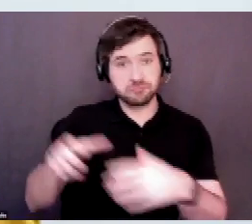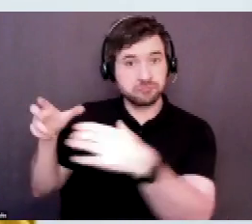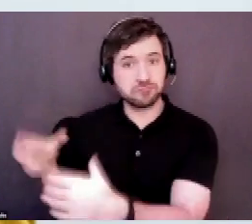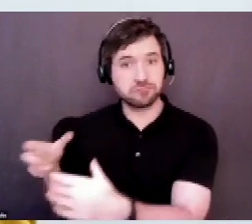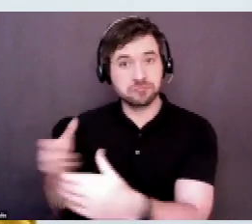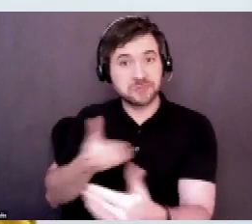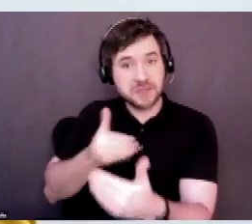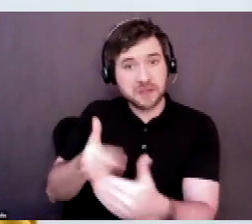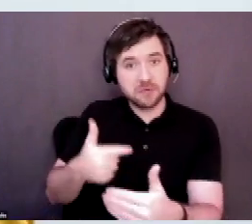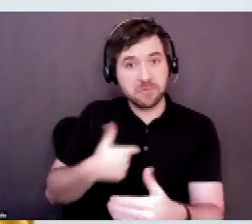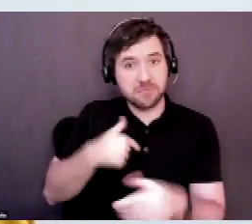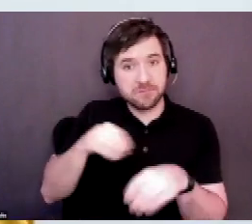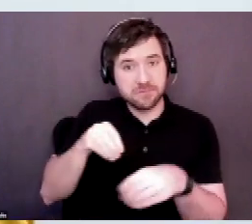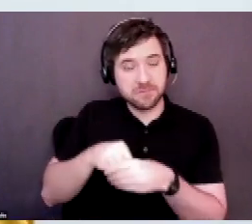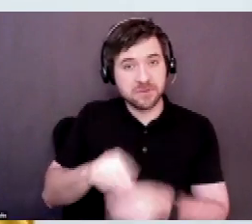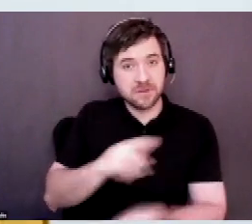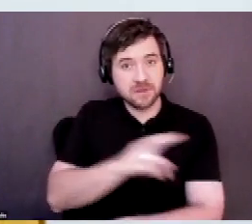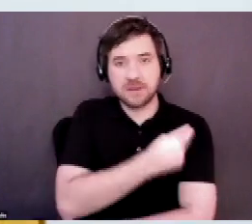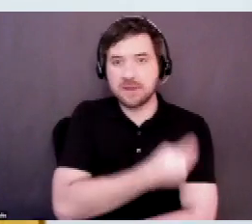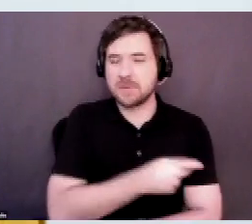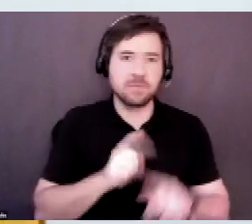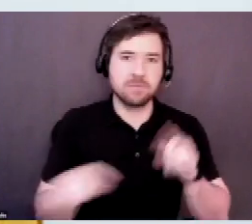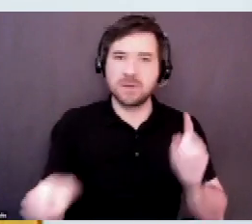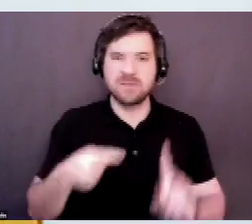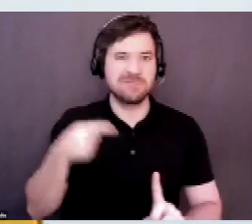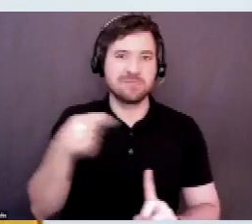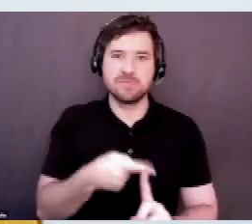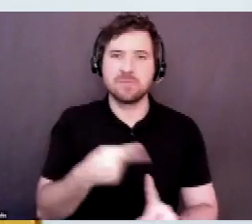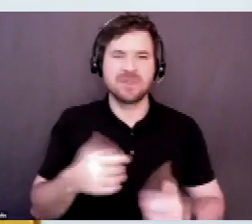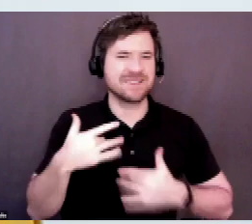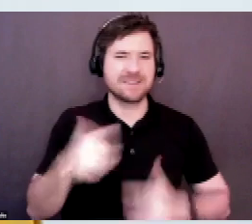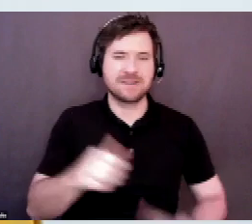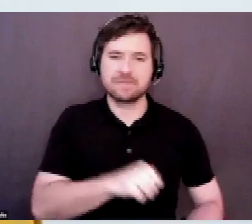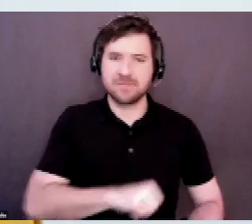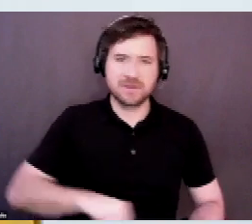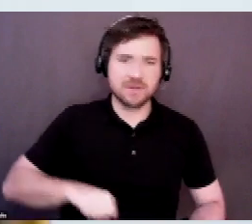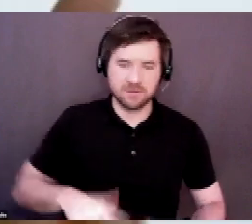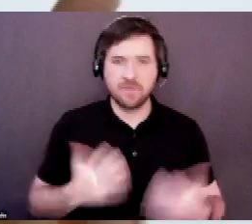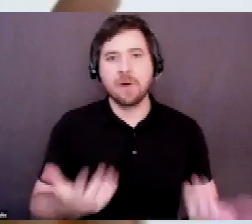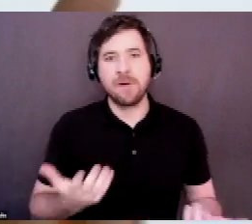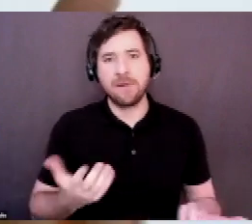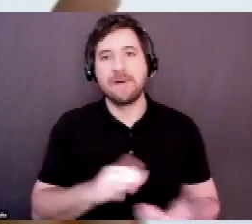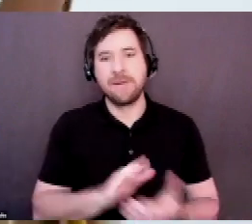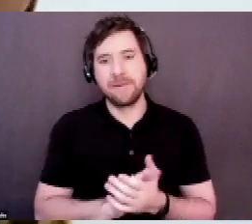very typical C section that I had. I recovered along, you know,